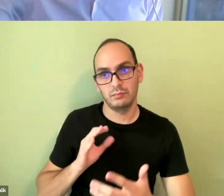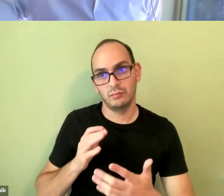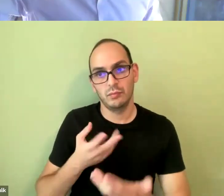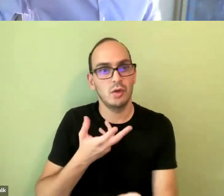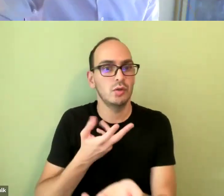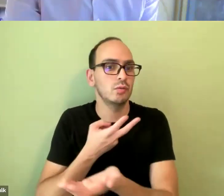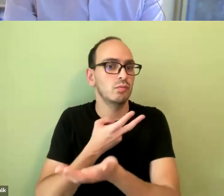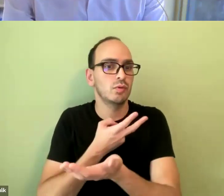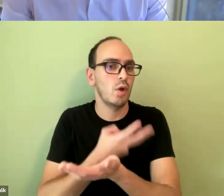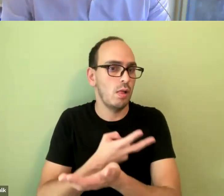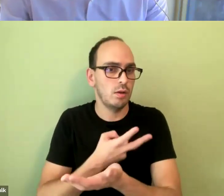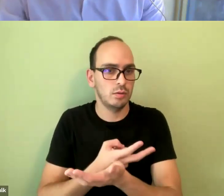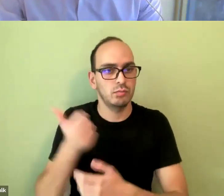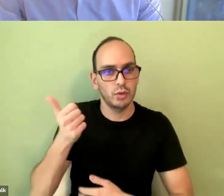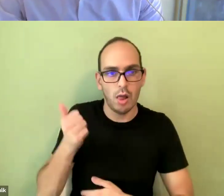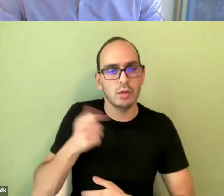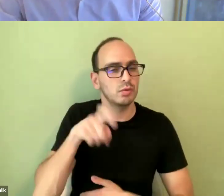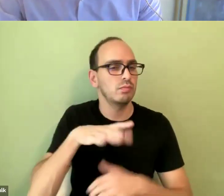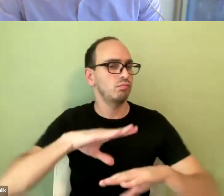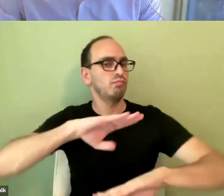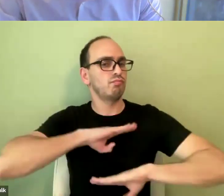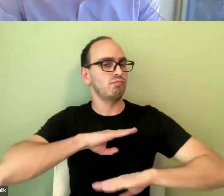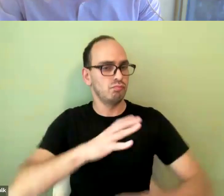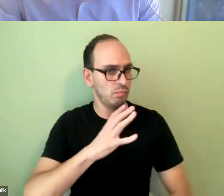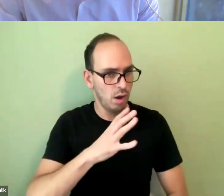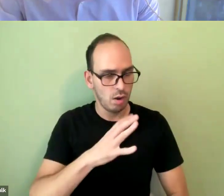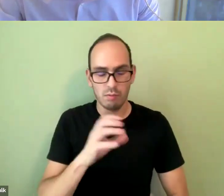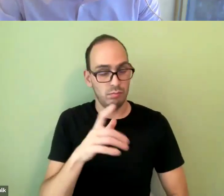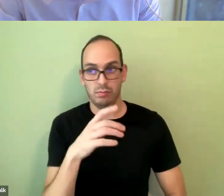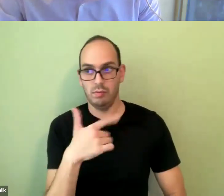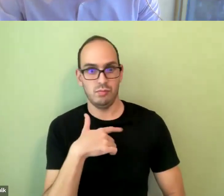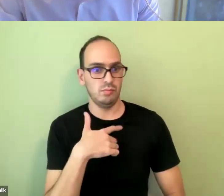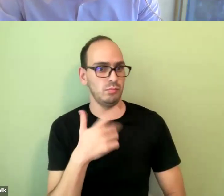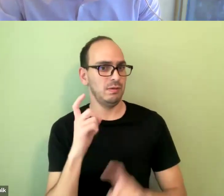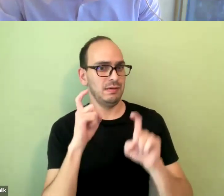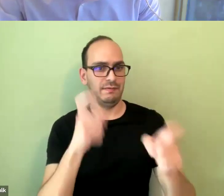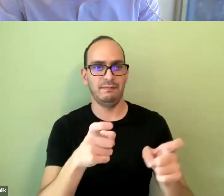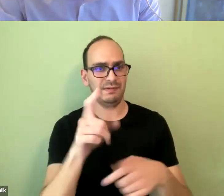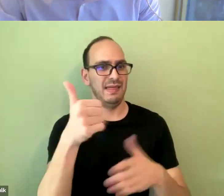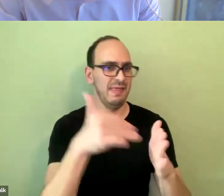sufficient. The NSF says look we are giving students 10,000 $15,000 of course they will do that.